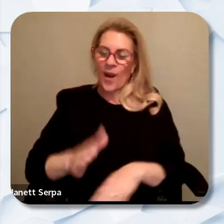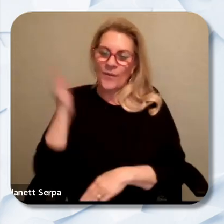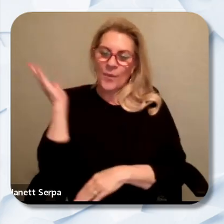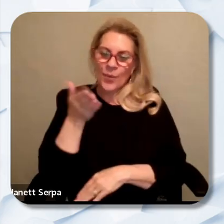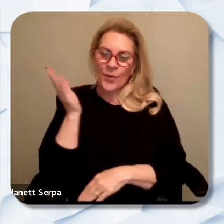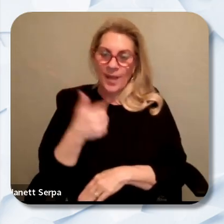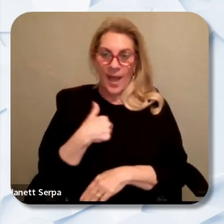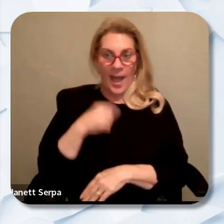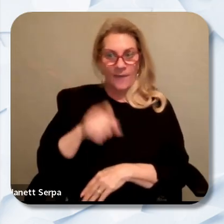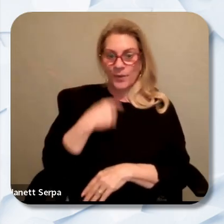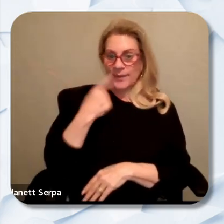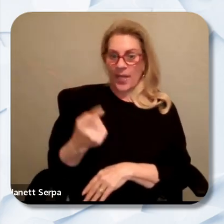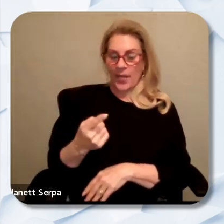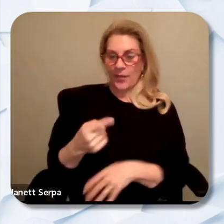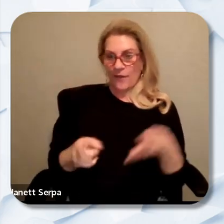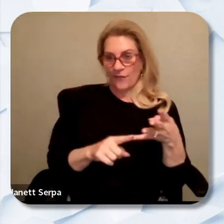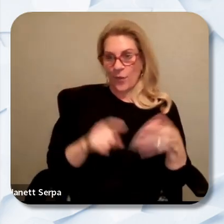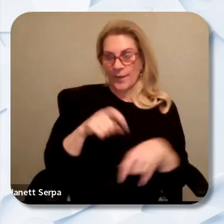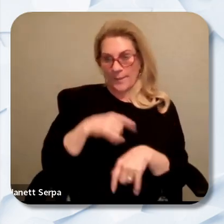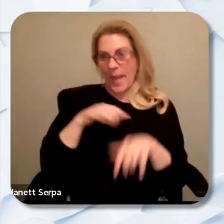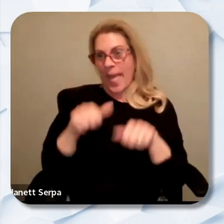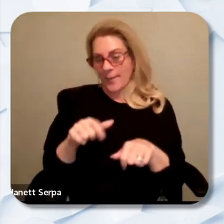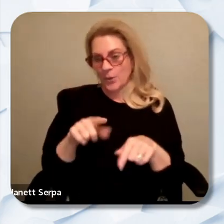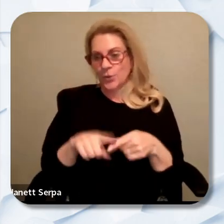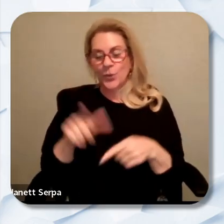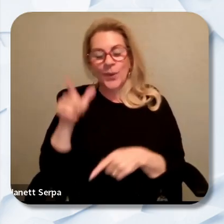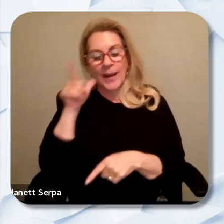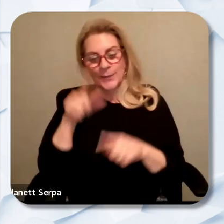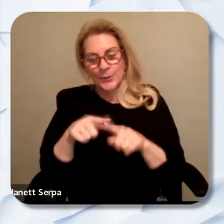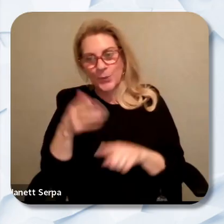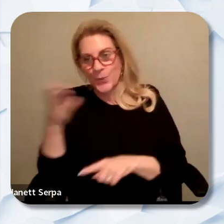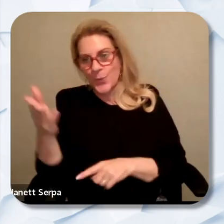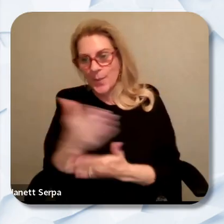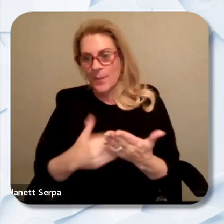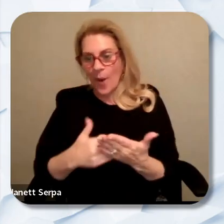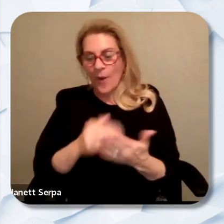tell you this is the fourth time I've been able to listen to you and be a part of your presentations